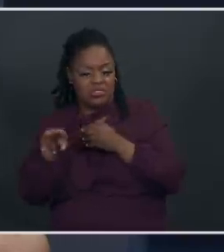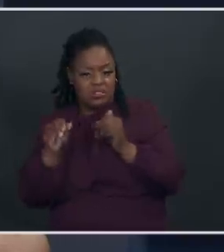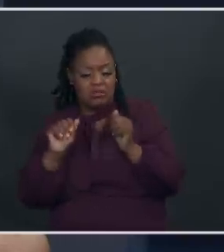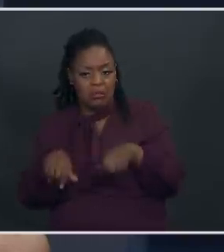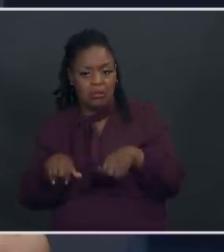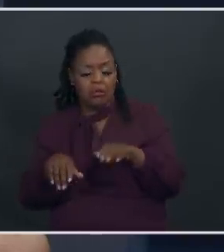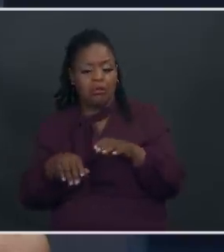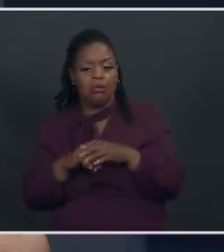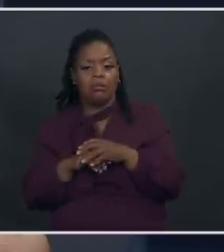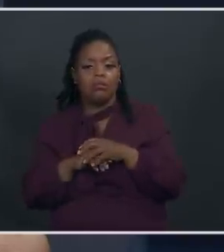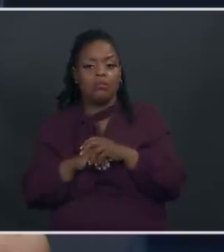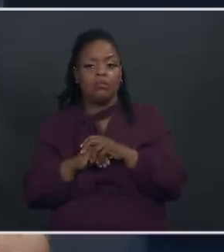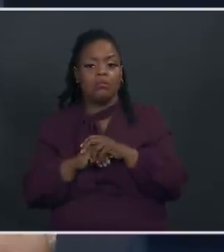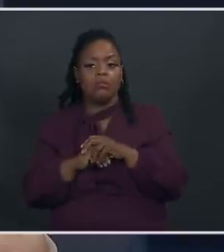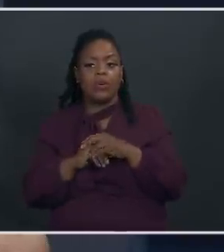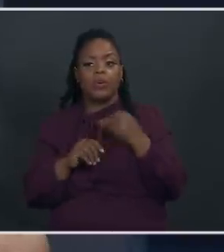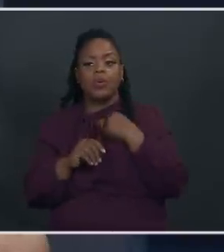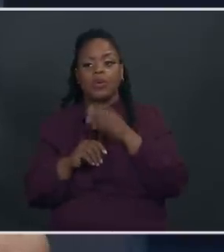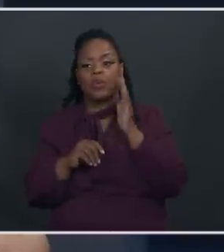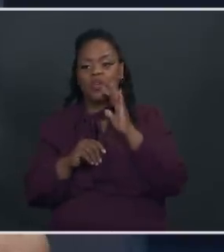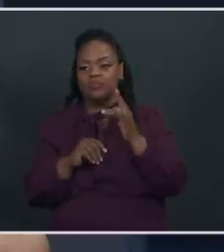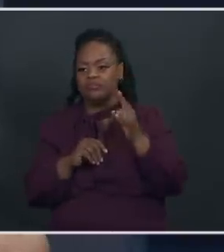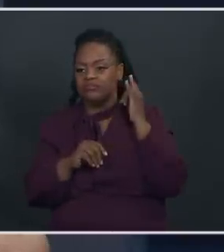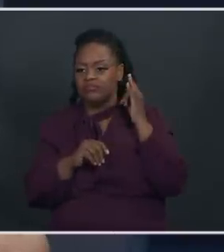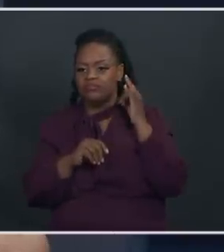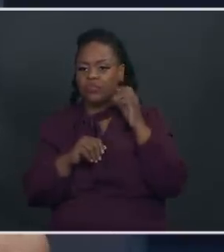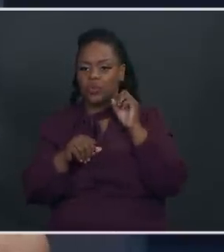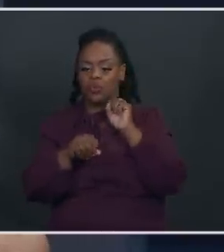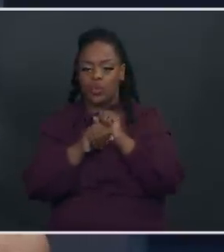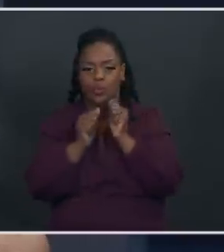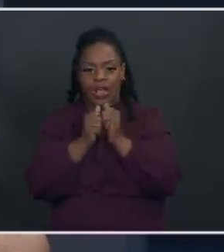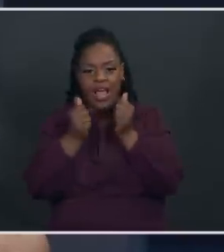working with the agencies to see what kind of reductions